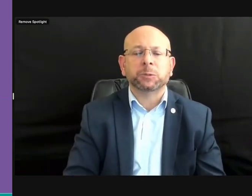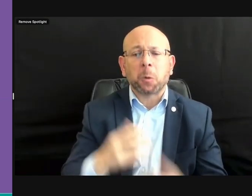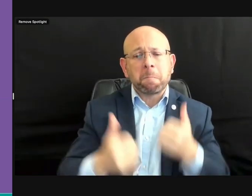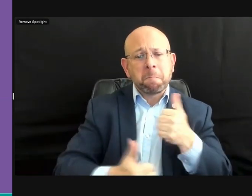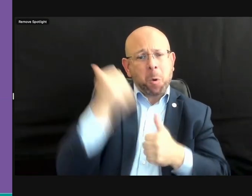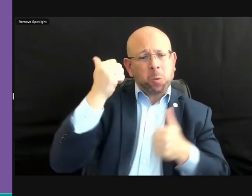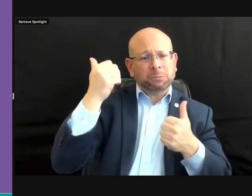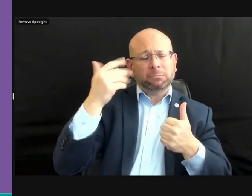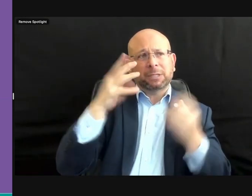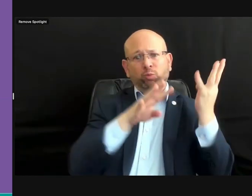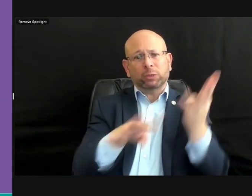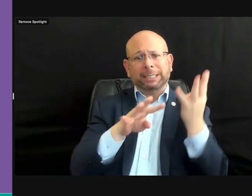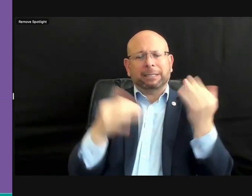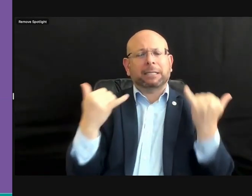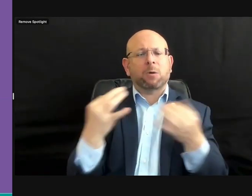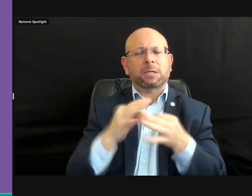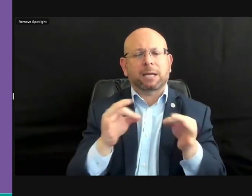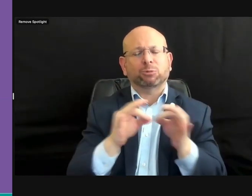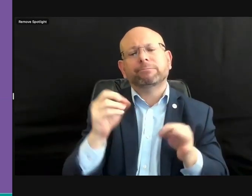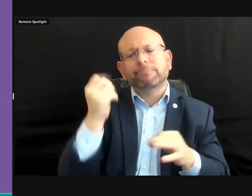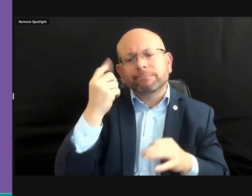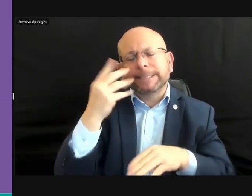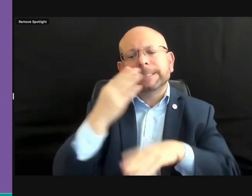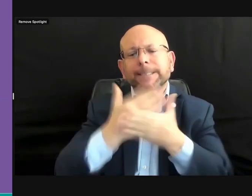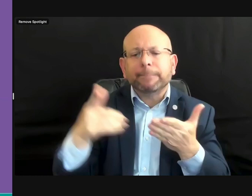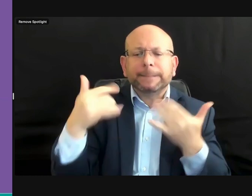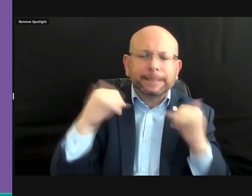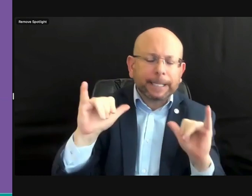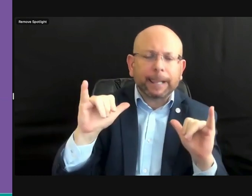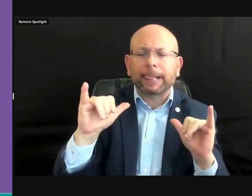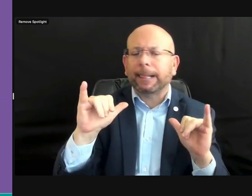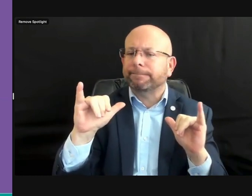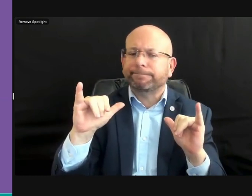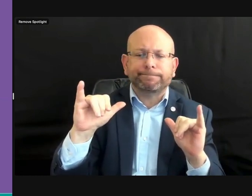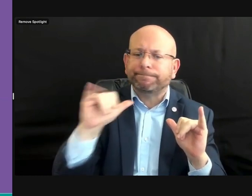As a result, most streaming is now captioned. And there is some content that isn't.